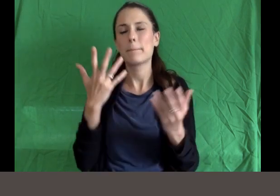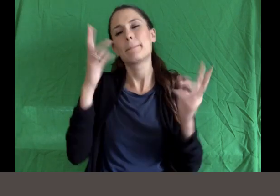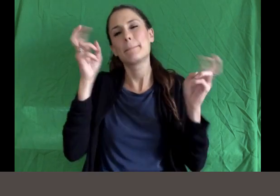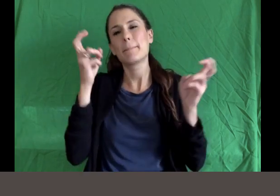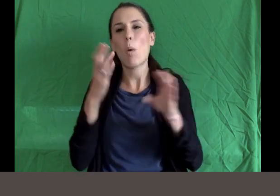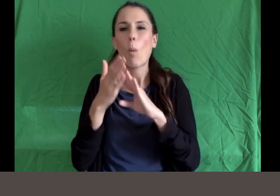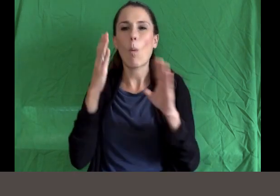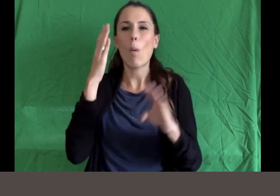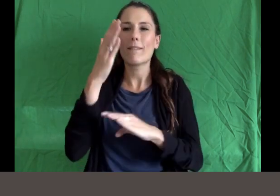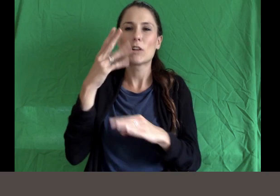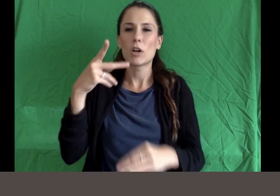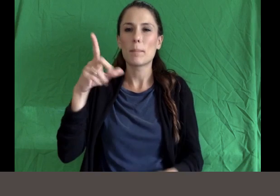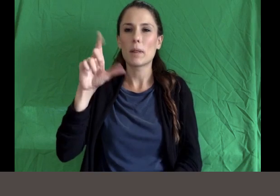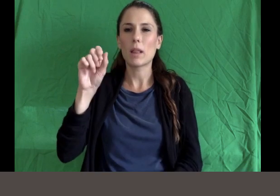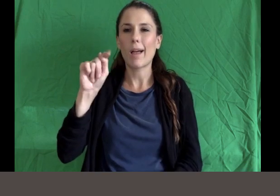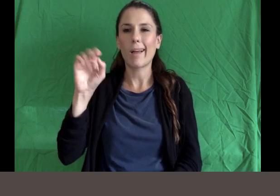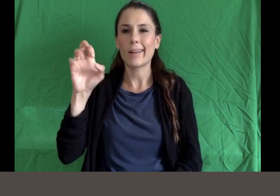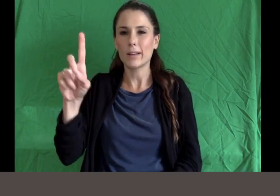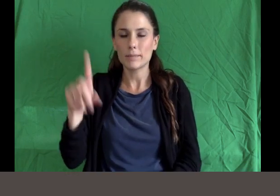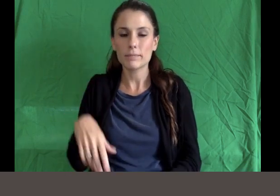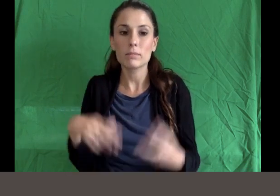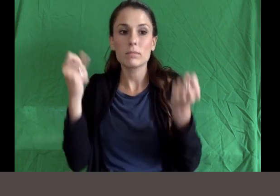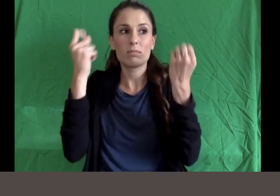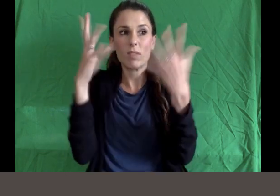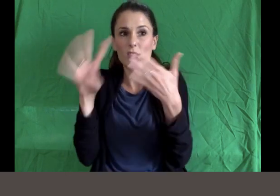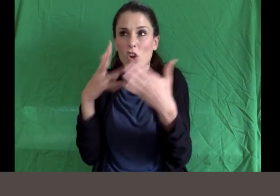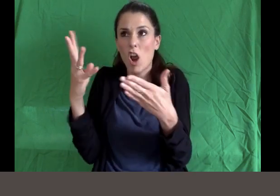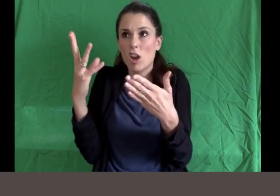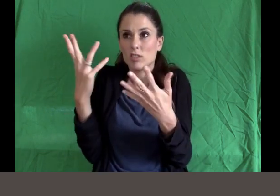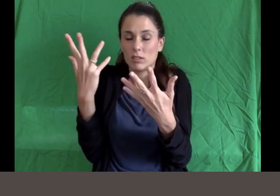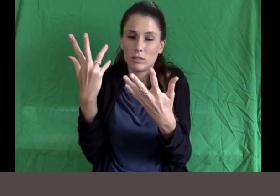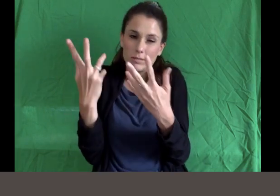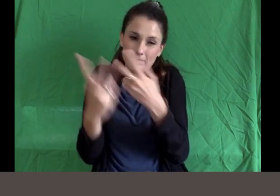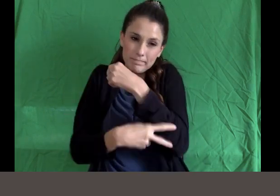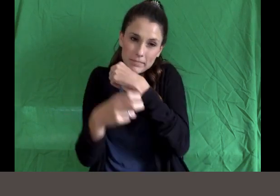now there are definitely charts taking use of this idea one thing that I might do is change